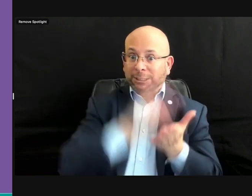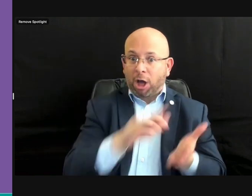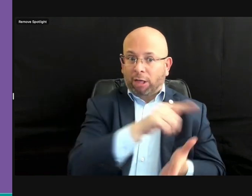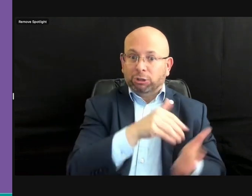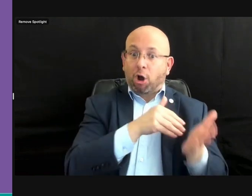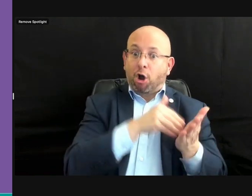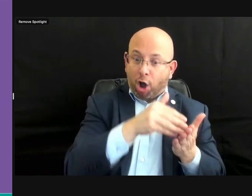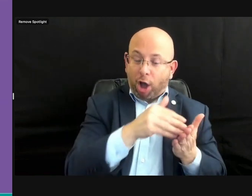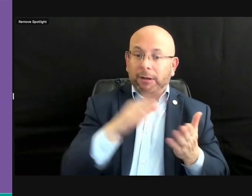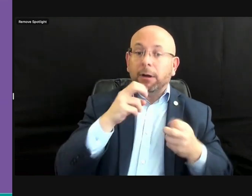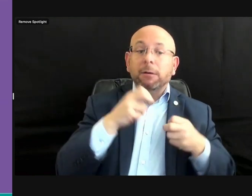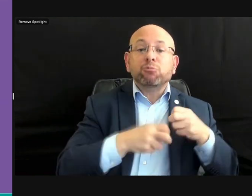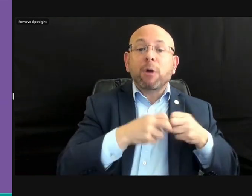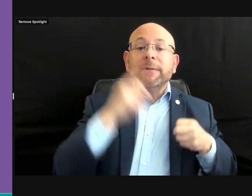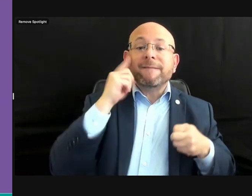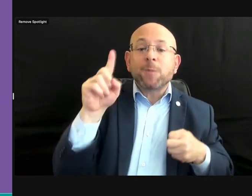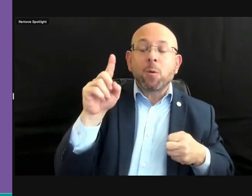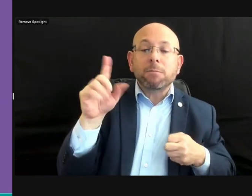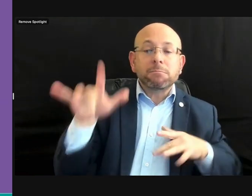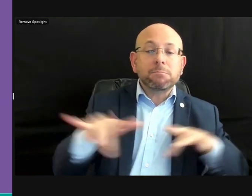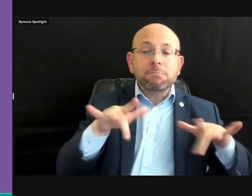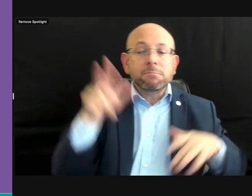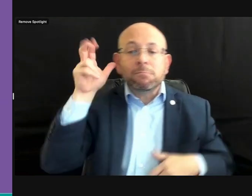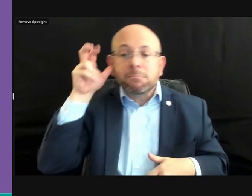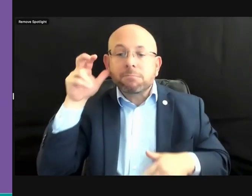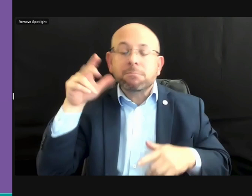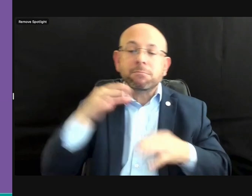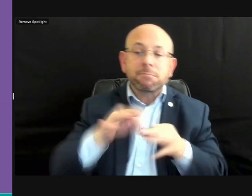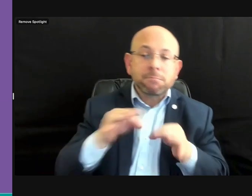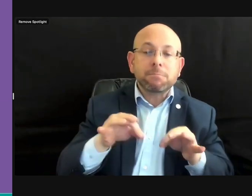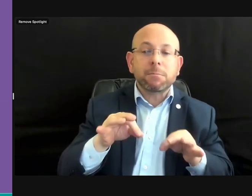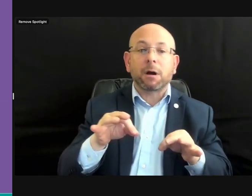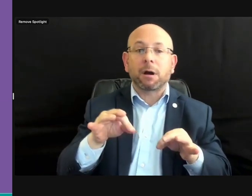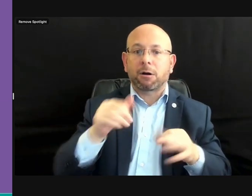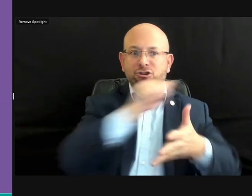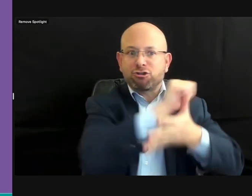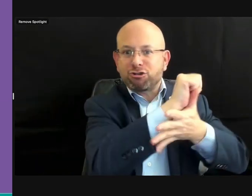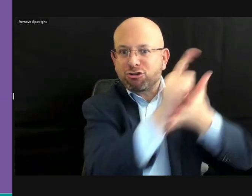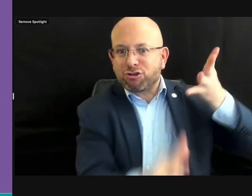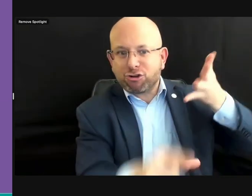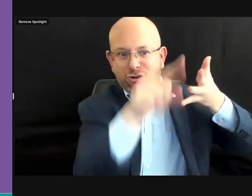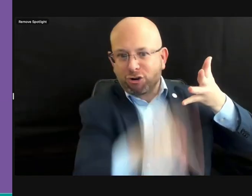Often, university or college education checks off all of these issues.